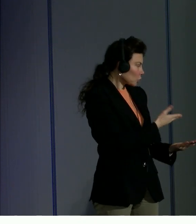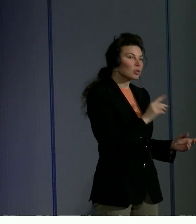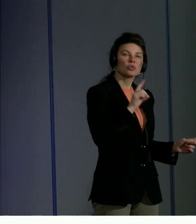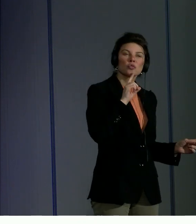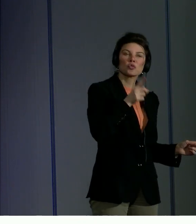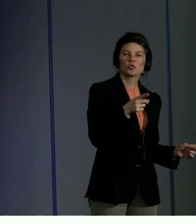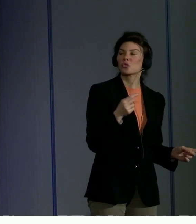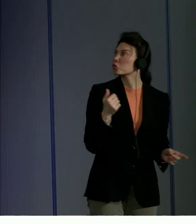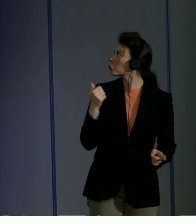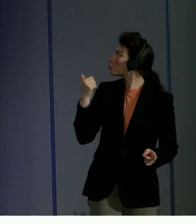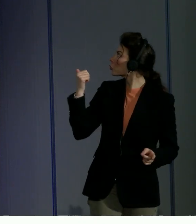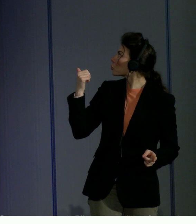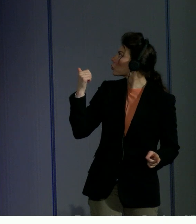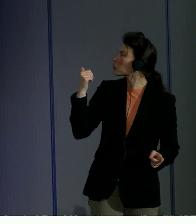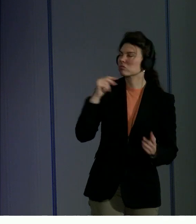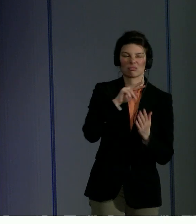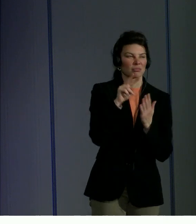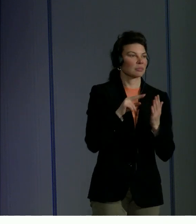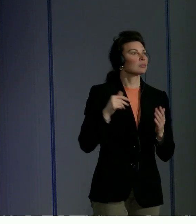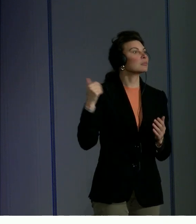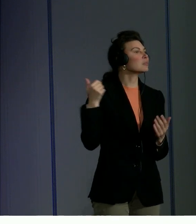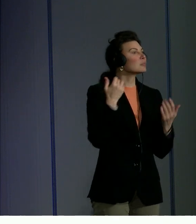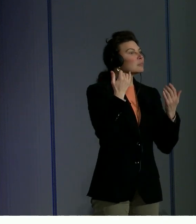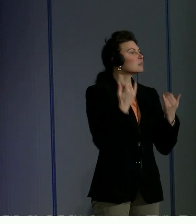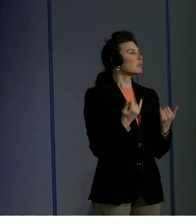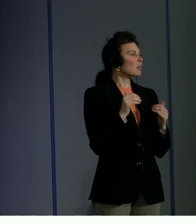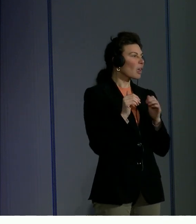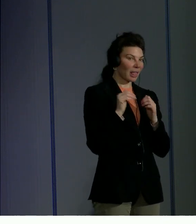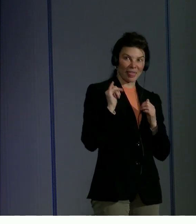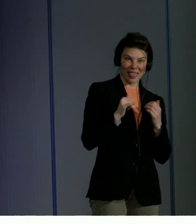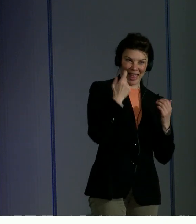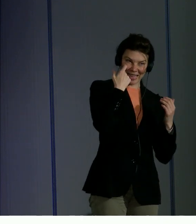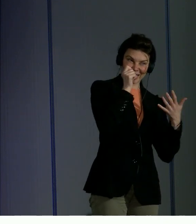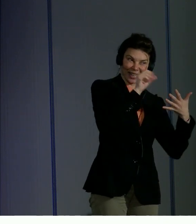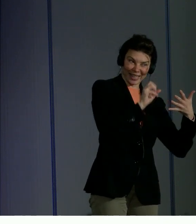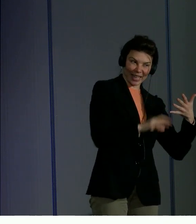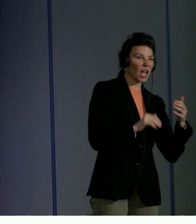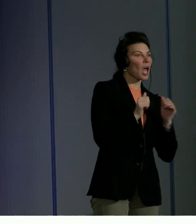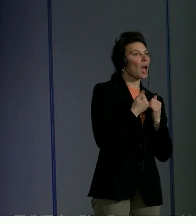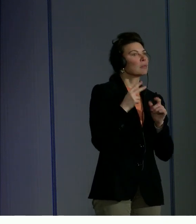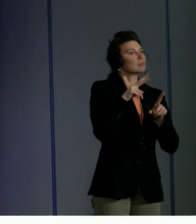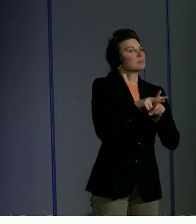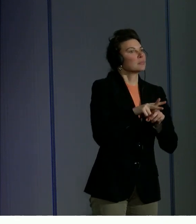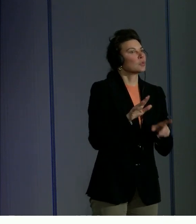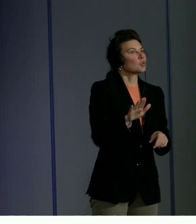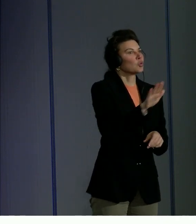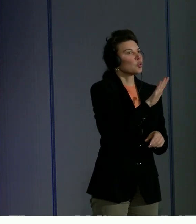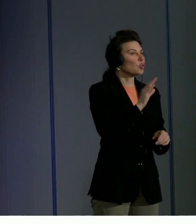you apply these ideas in your institutions? Are there strategies you could identify?